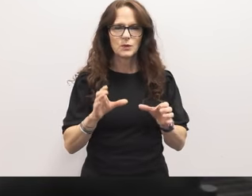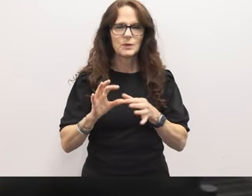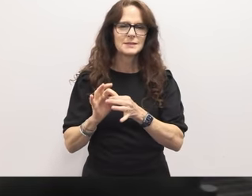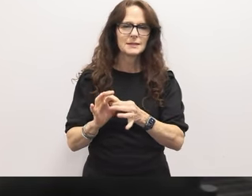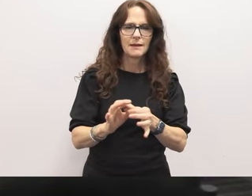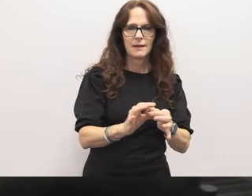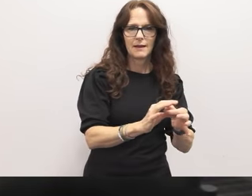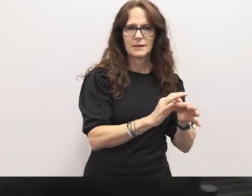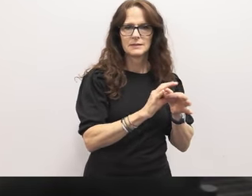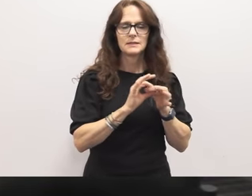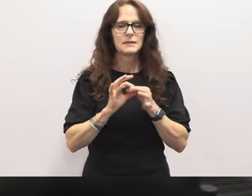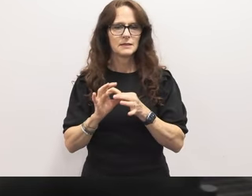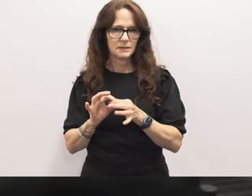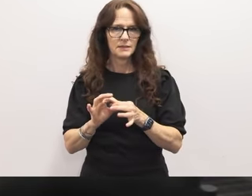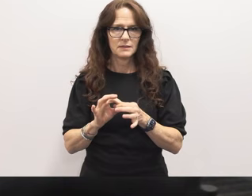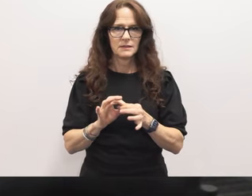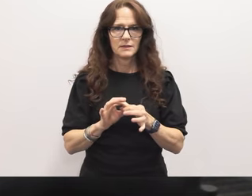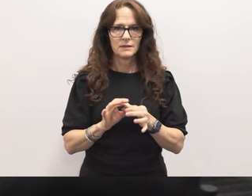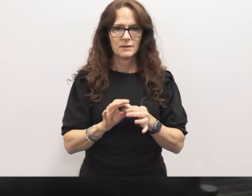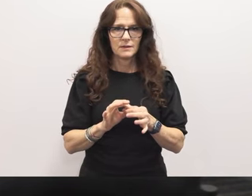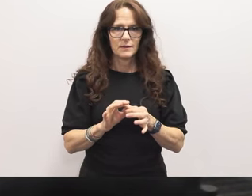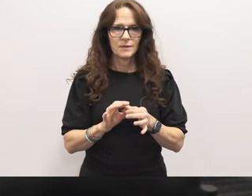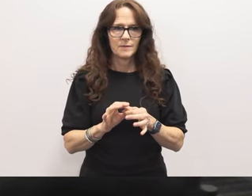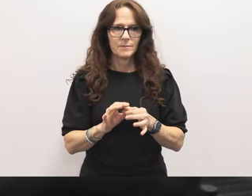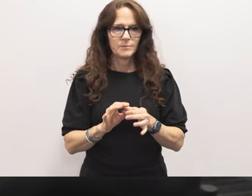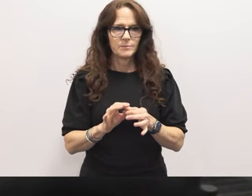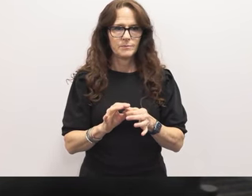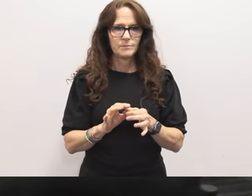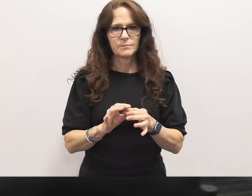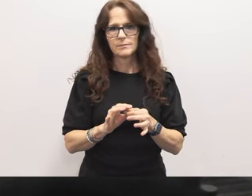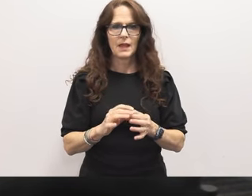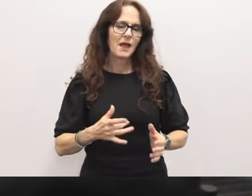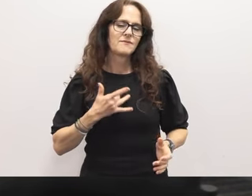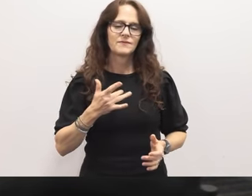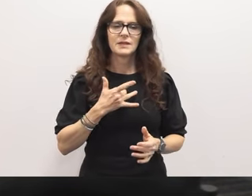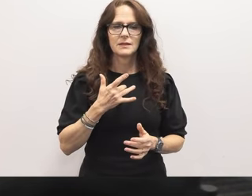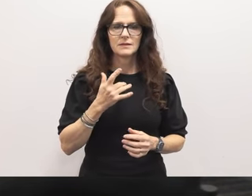And so I feel like when the district